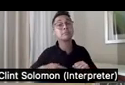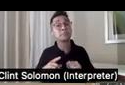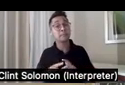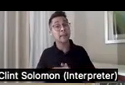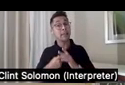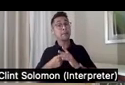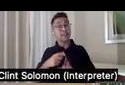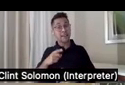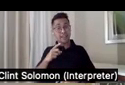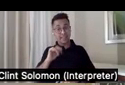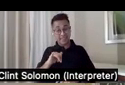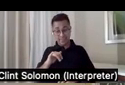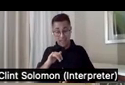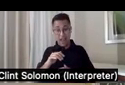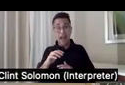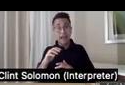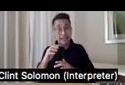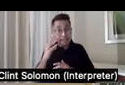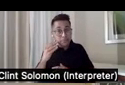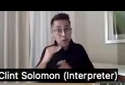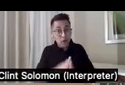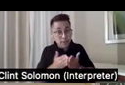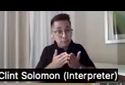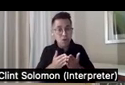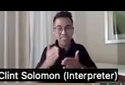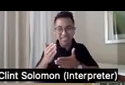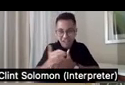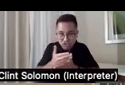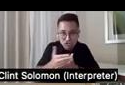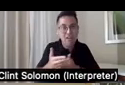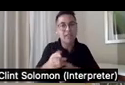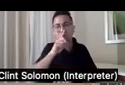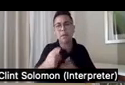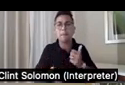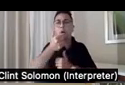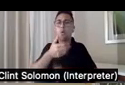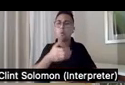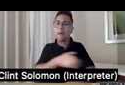experience books is most powerful if they're shared between the child with disability